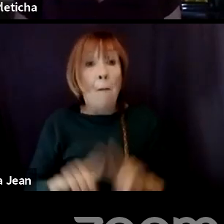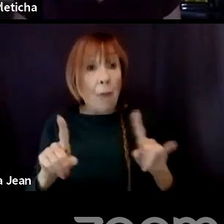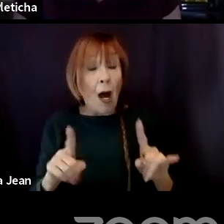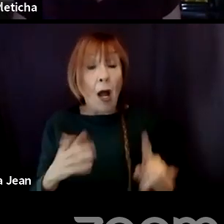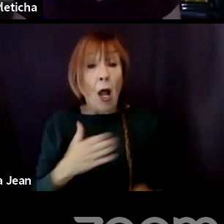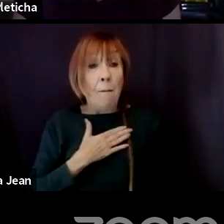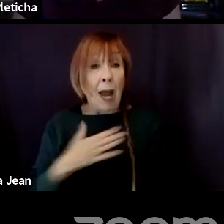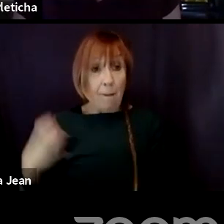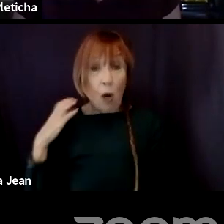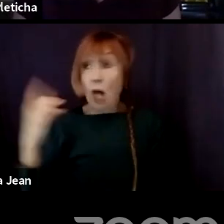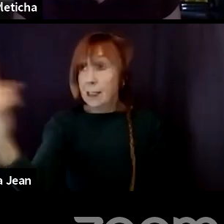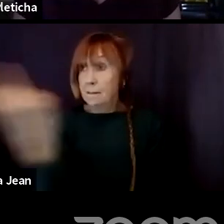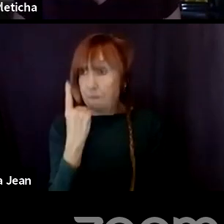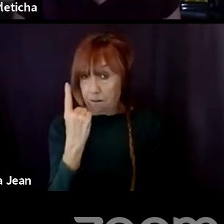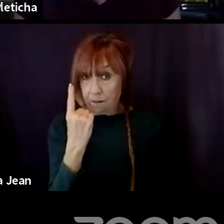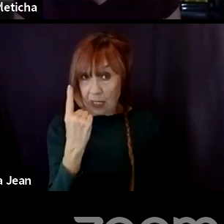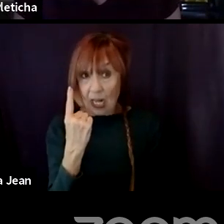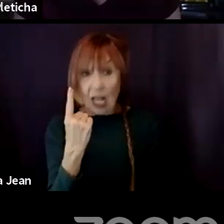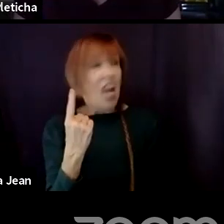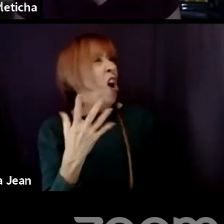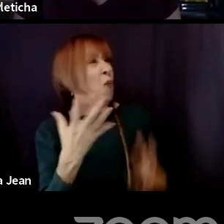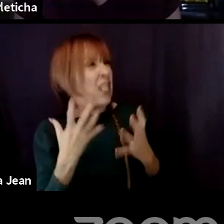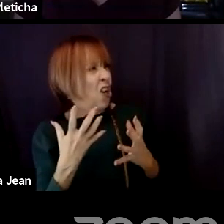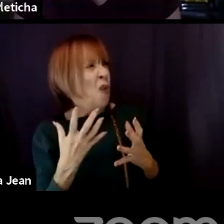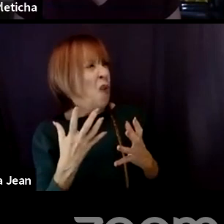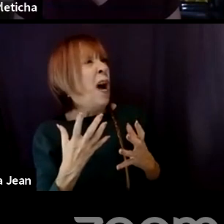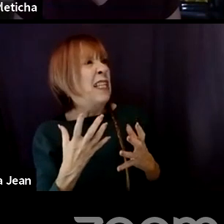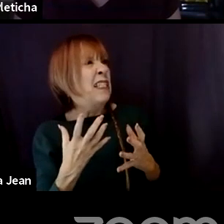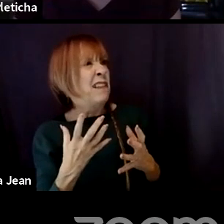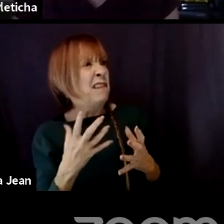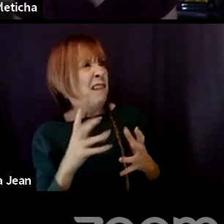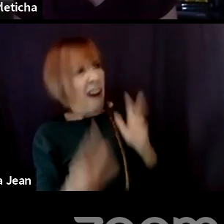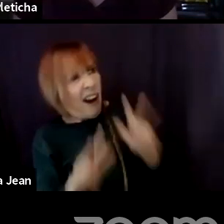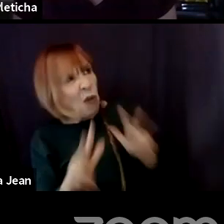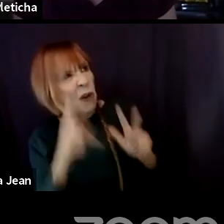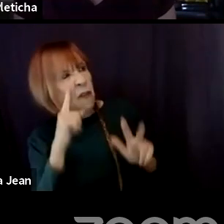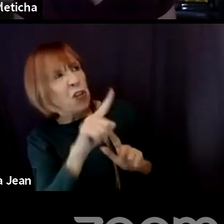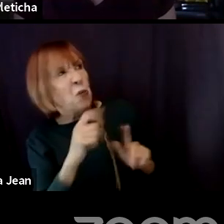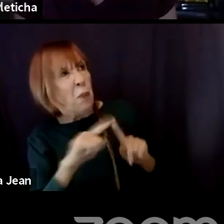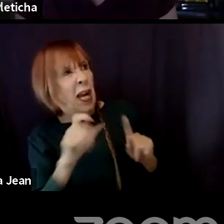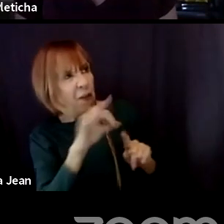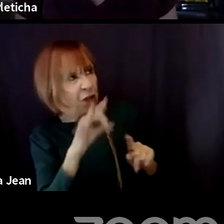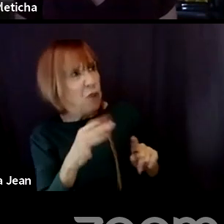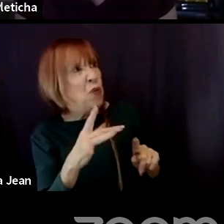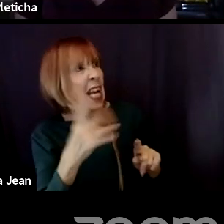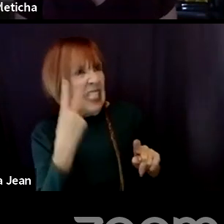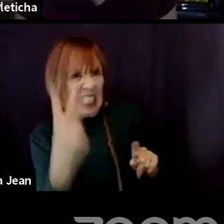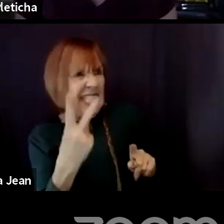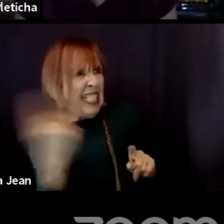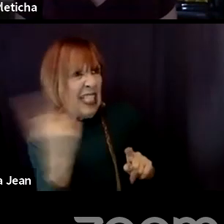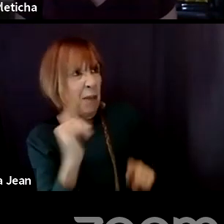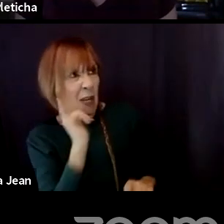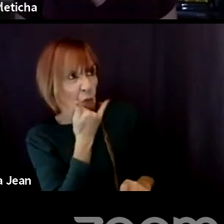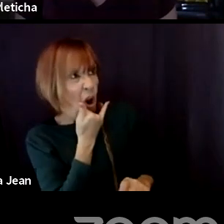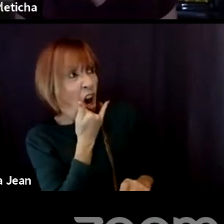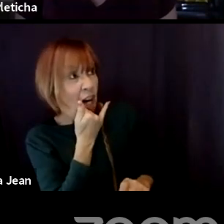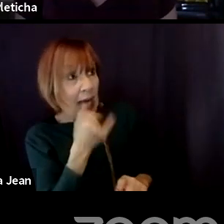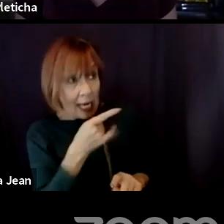"Hey, we wanna make it awkward, if you feel comfortable, "if you see something that we're doing wrong "and you feel comfortable,